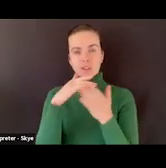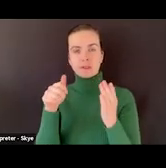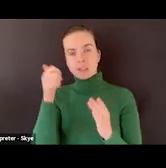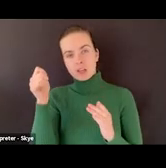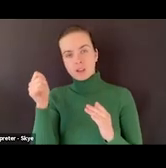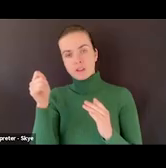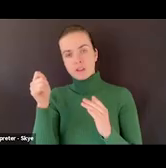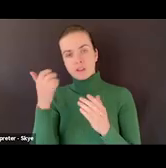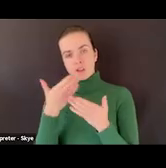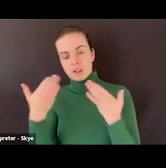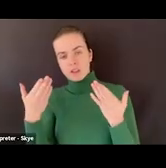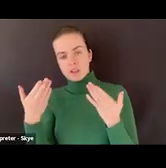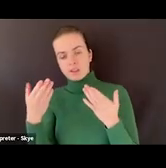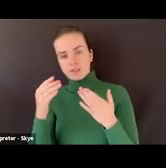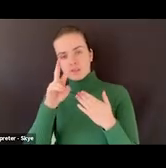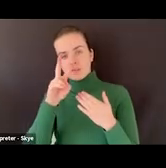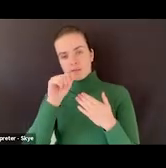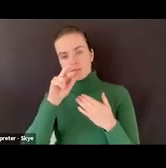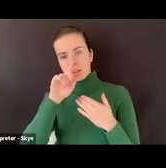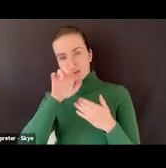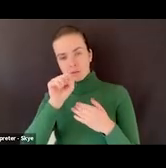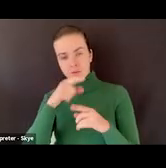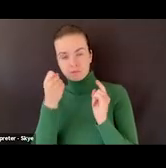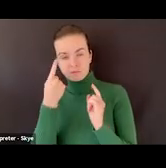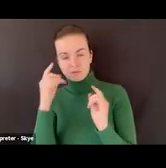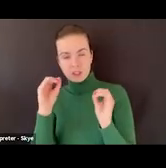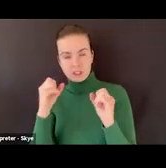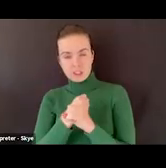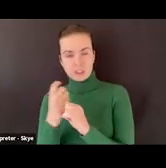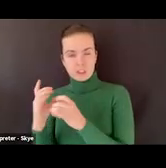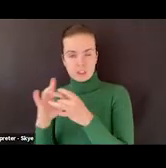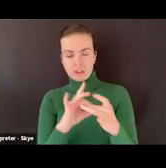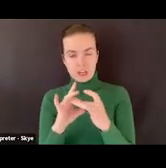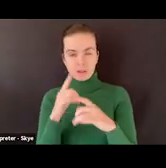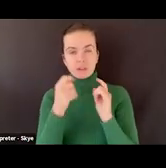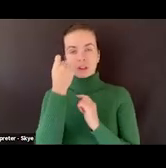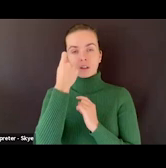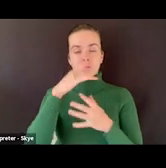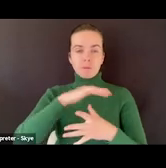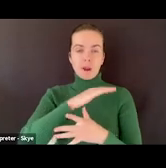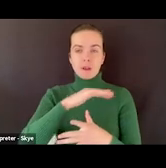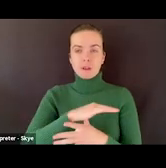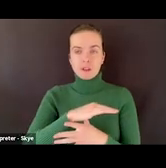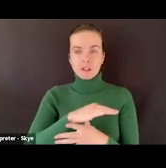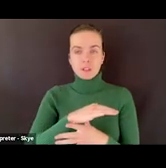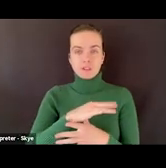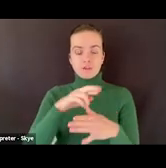that I just went through, none of those were statistically significant. But the primary result,